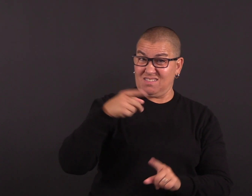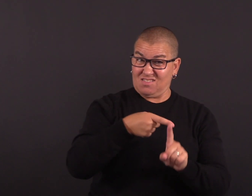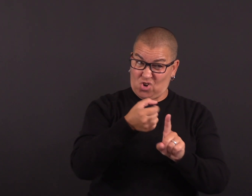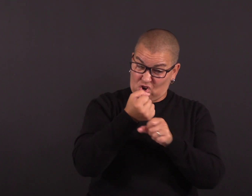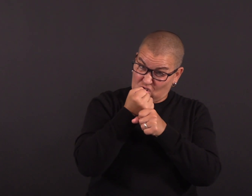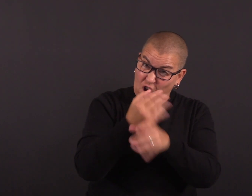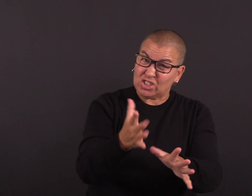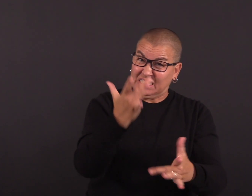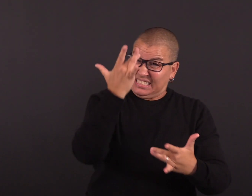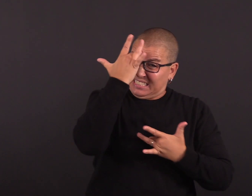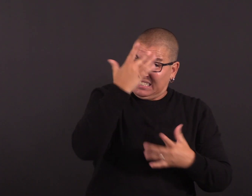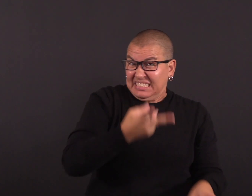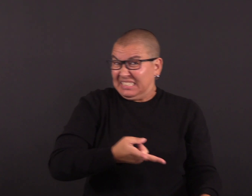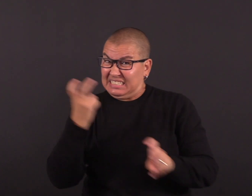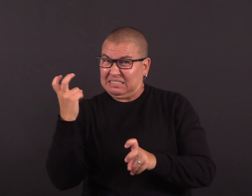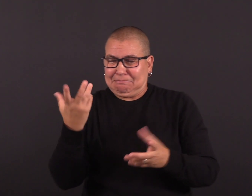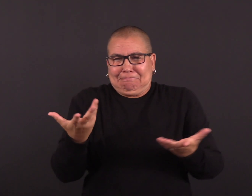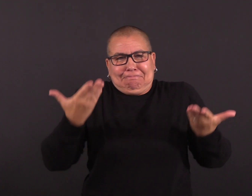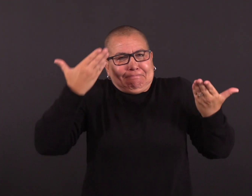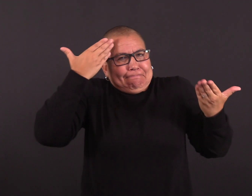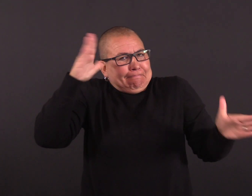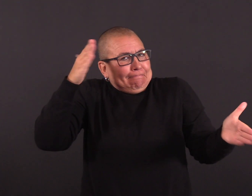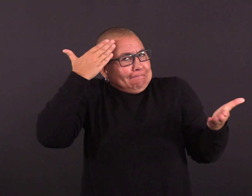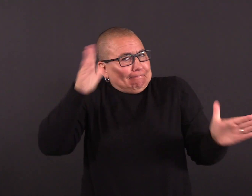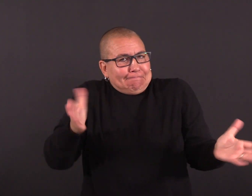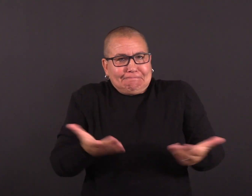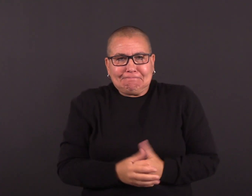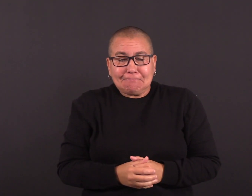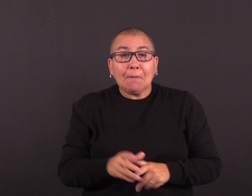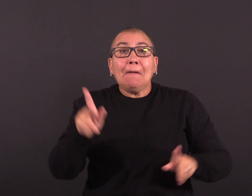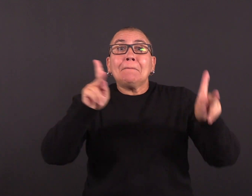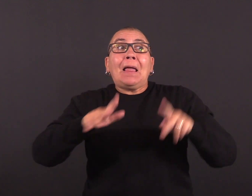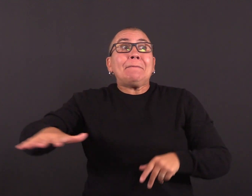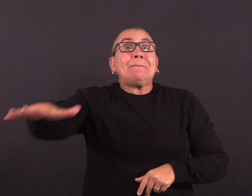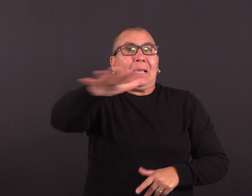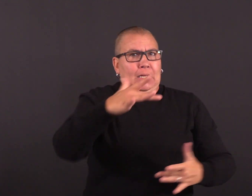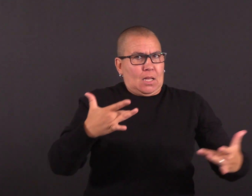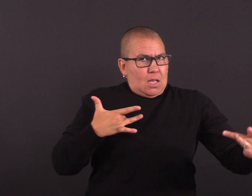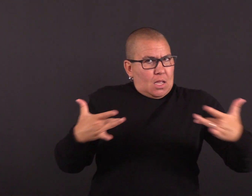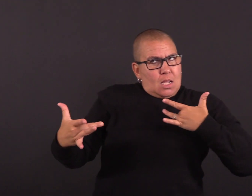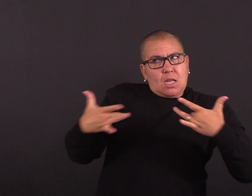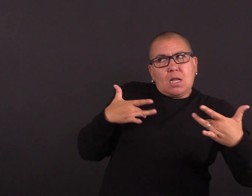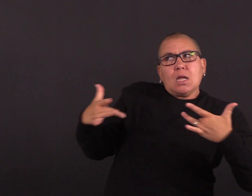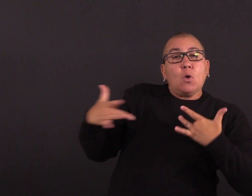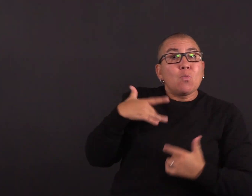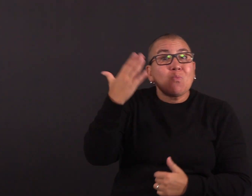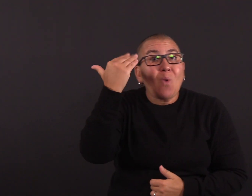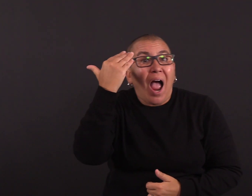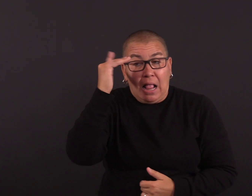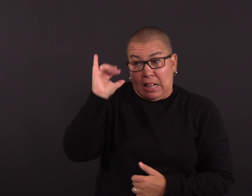for the past year, with cold and flu-like signs – cough, headache, muscle aches,